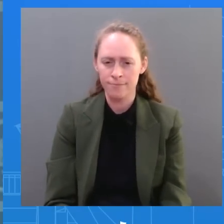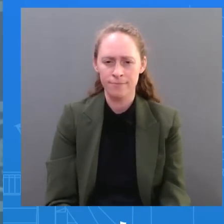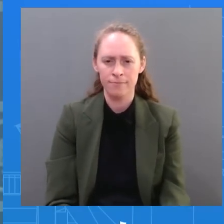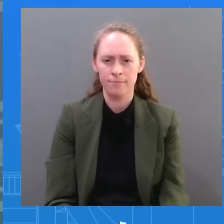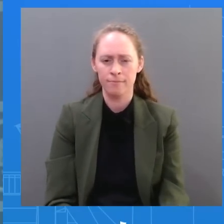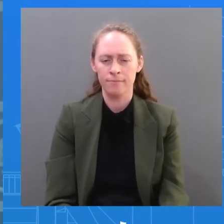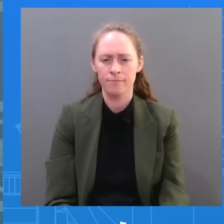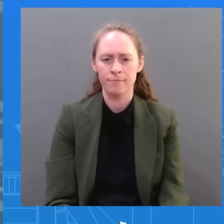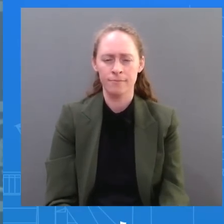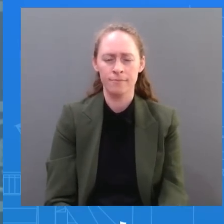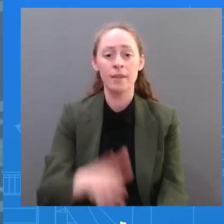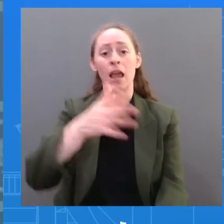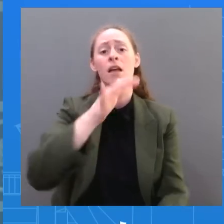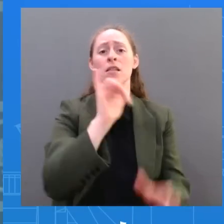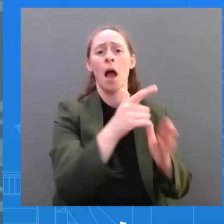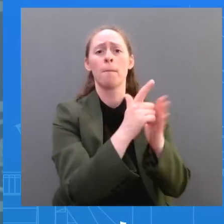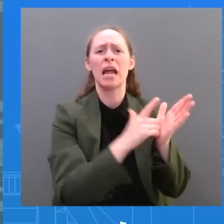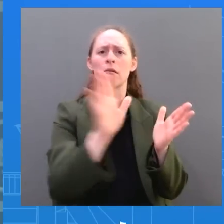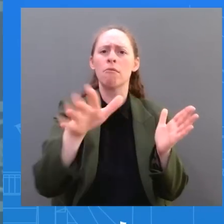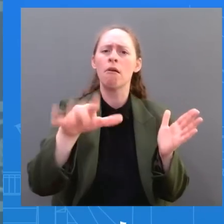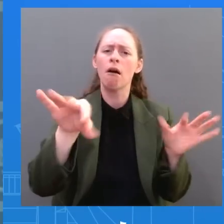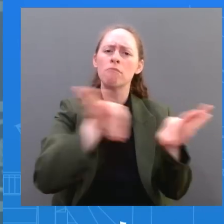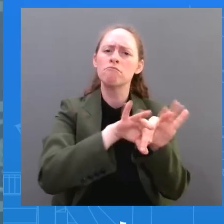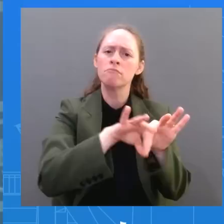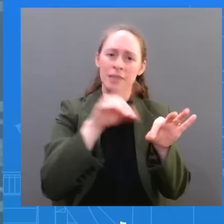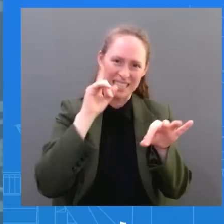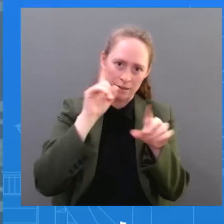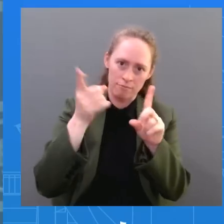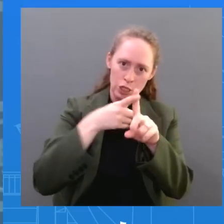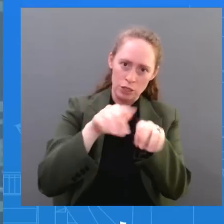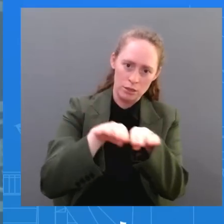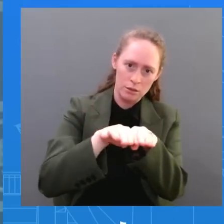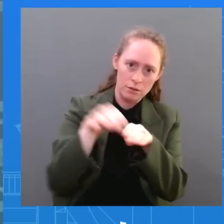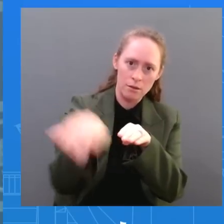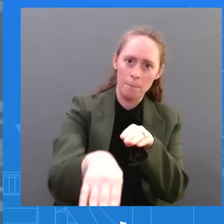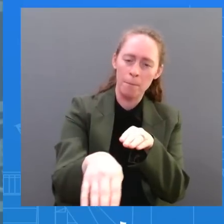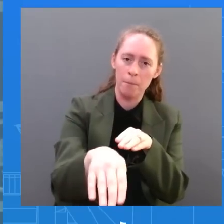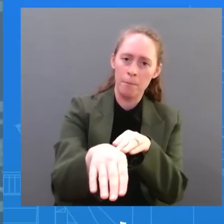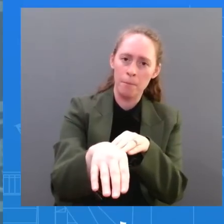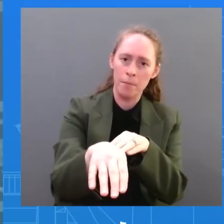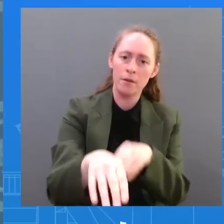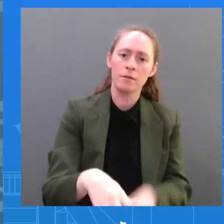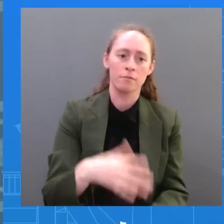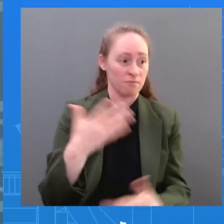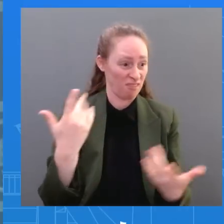It was the first step that we have seen in 30 years. The last time was when this President